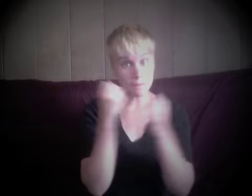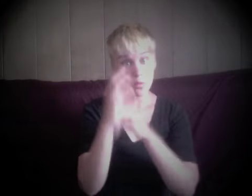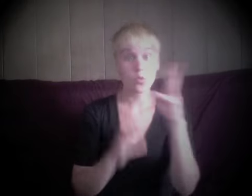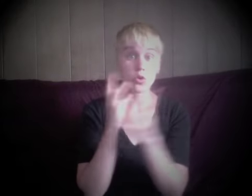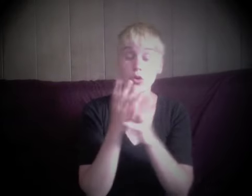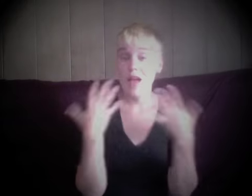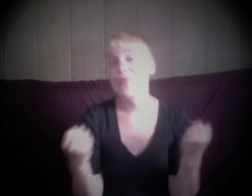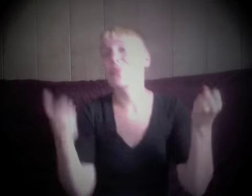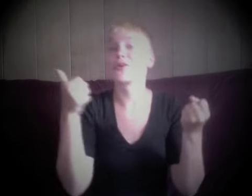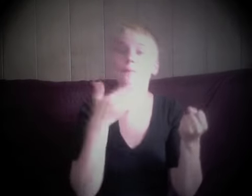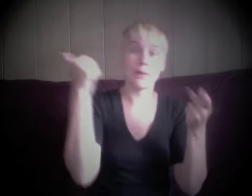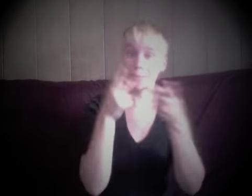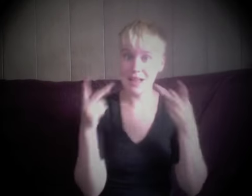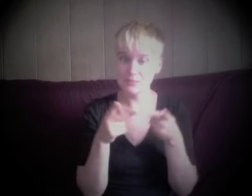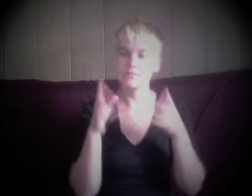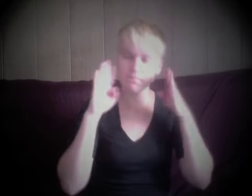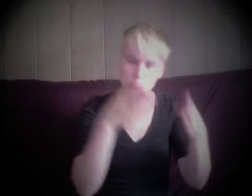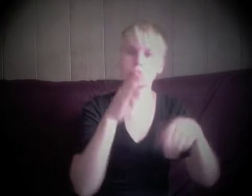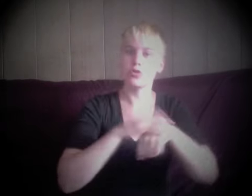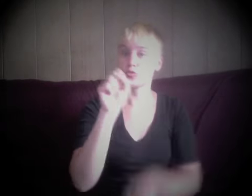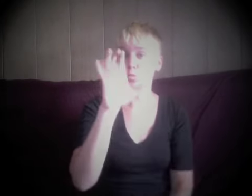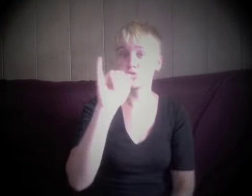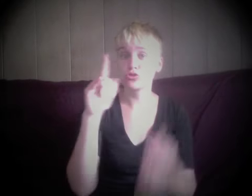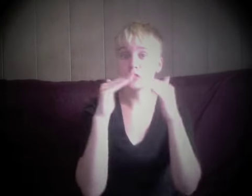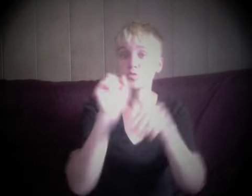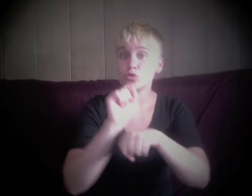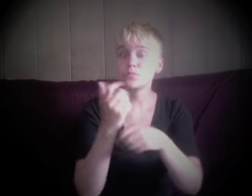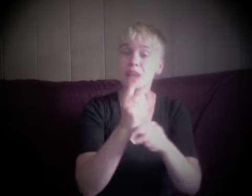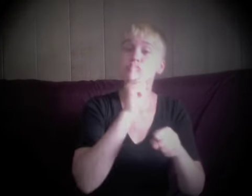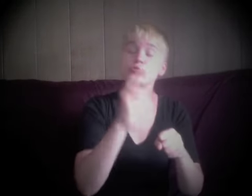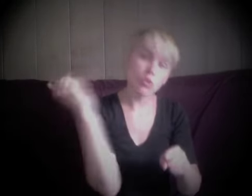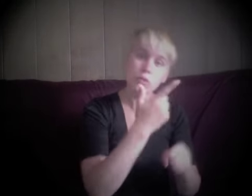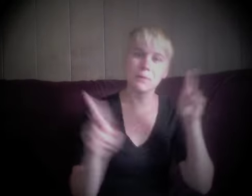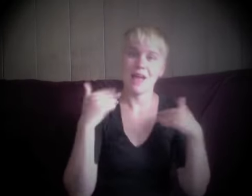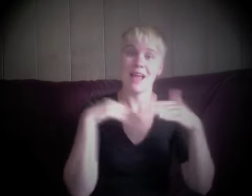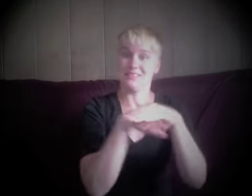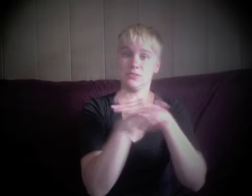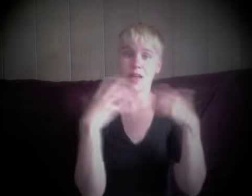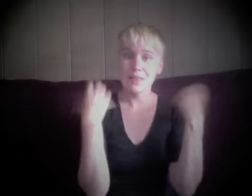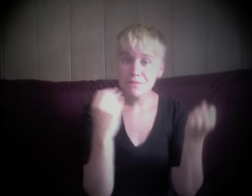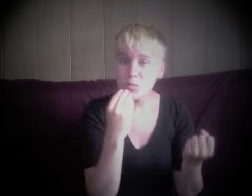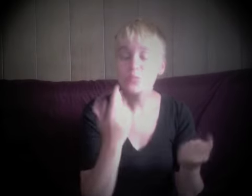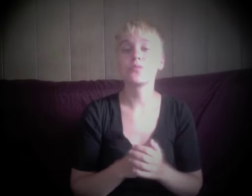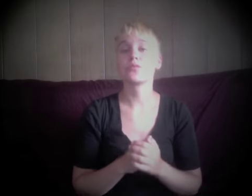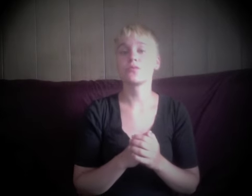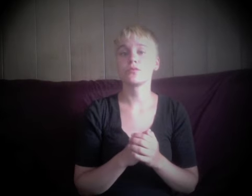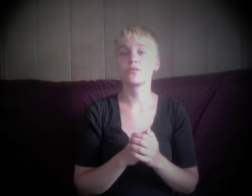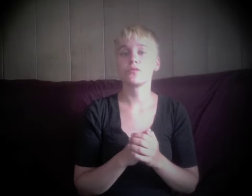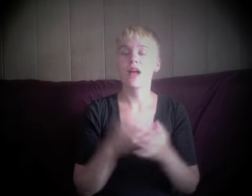If people want to make this world healthier, they can do anti-racism and economic justice work.